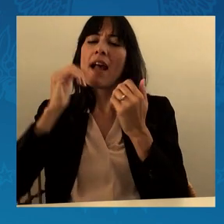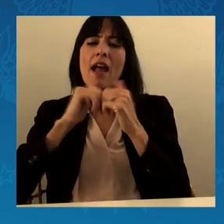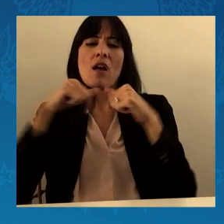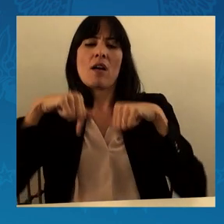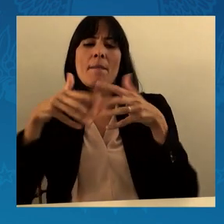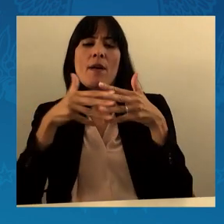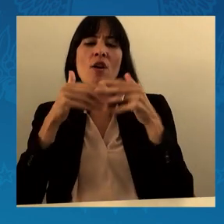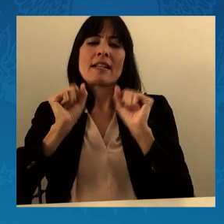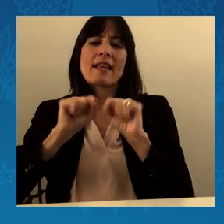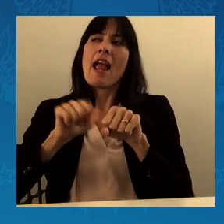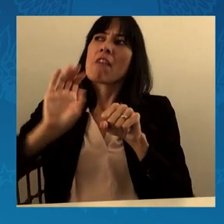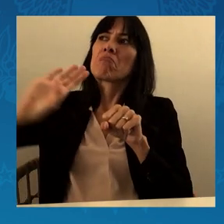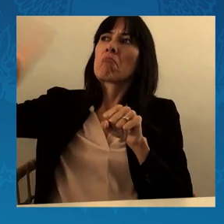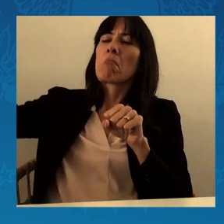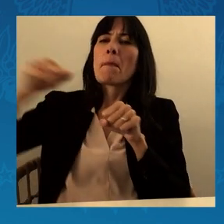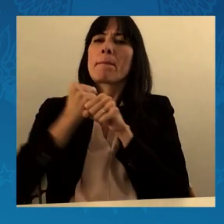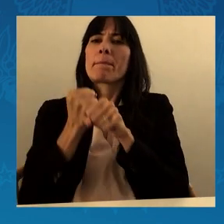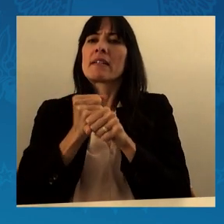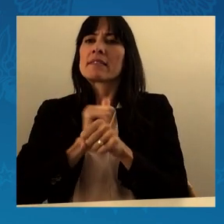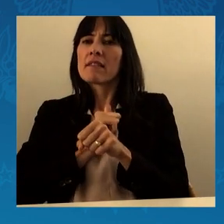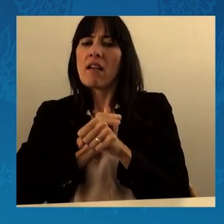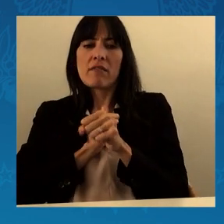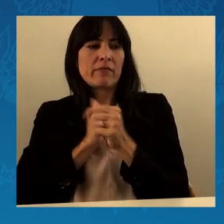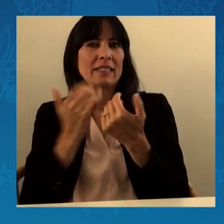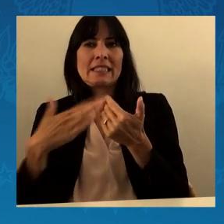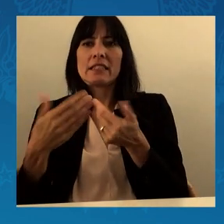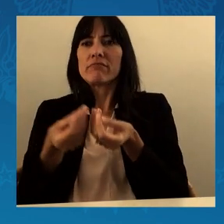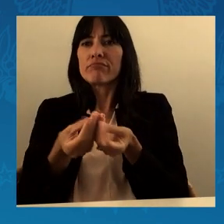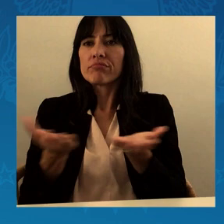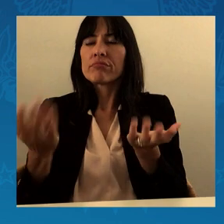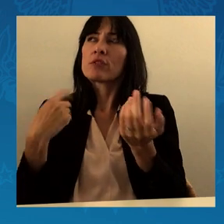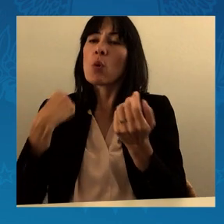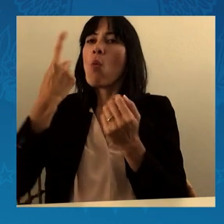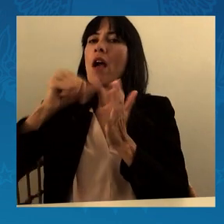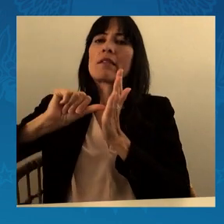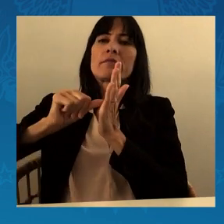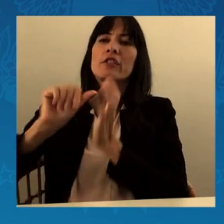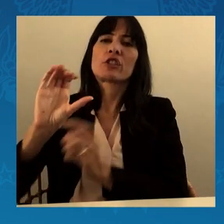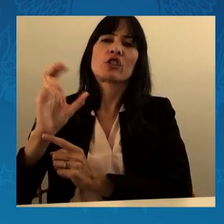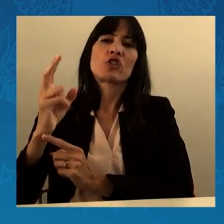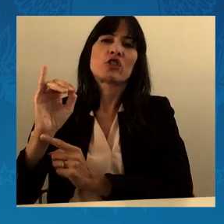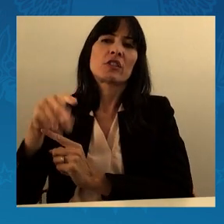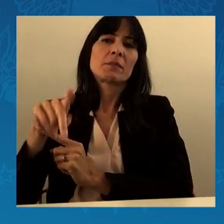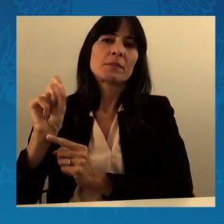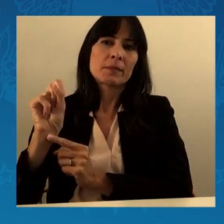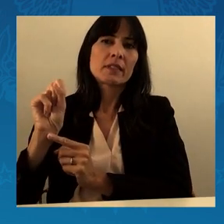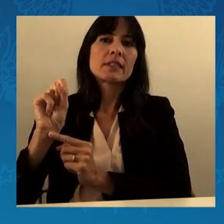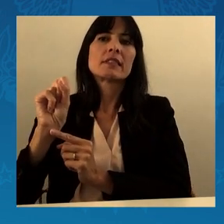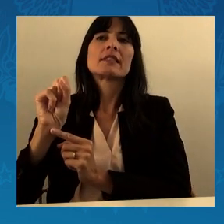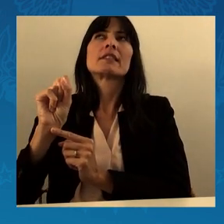in particular around chips. And what that means in terms of robotics, what that means in terms of the auto manufacturing.